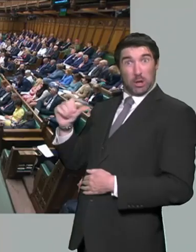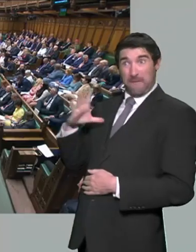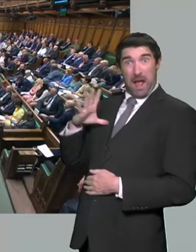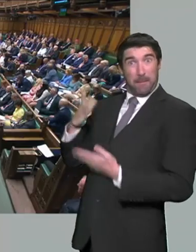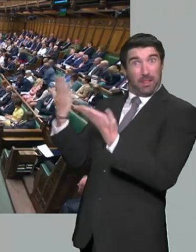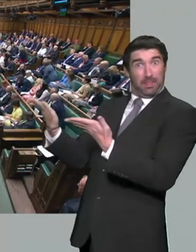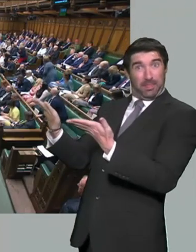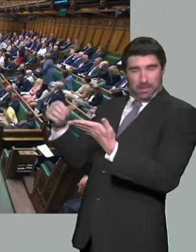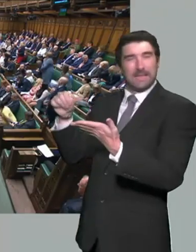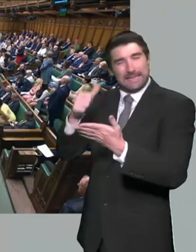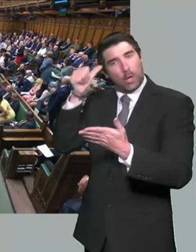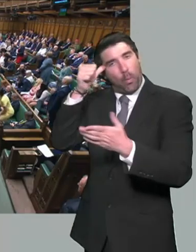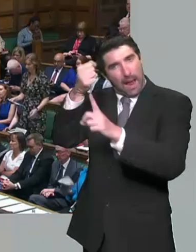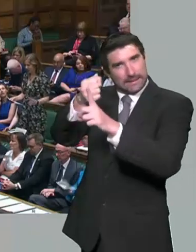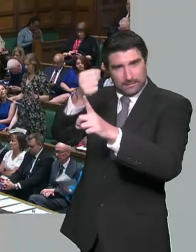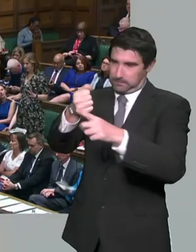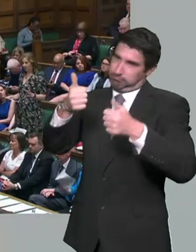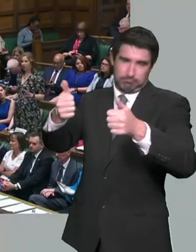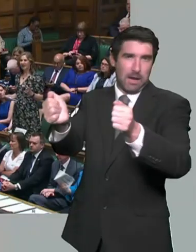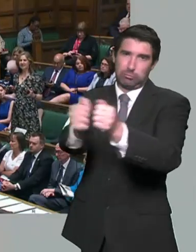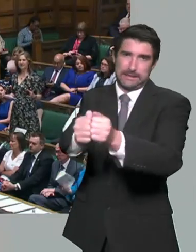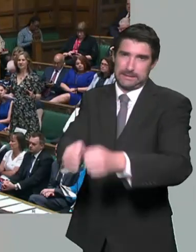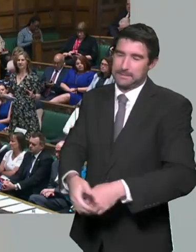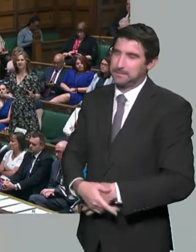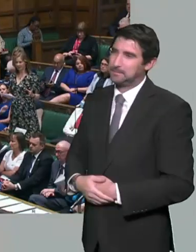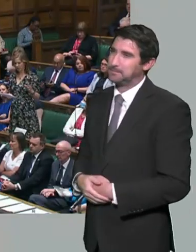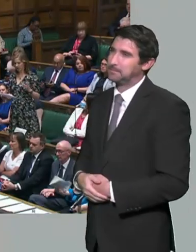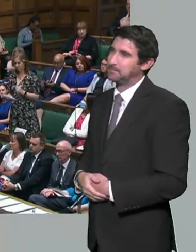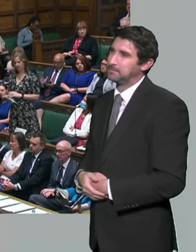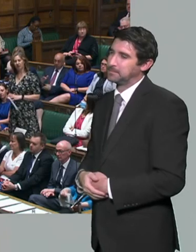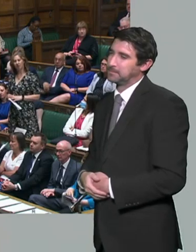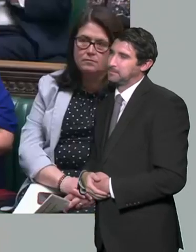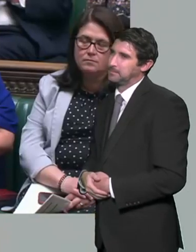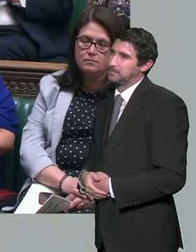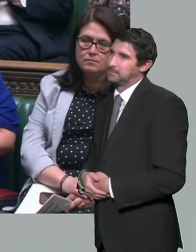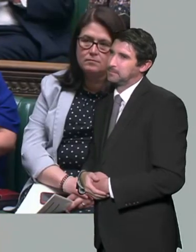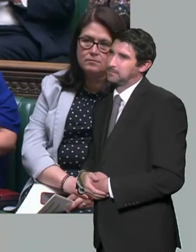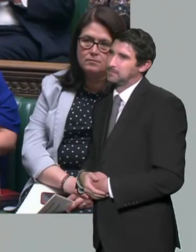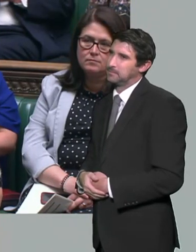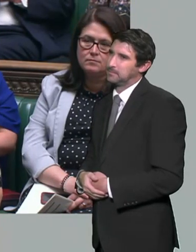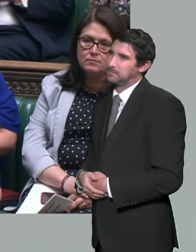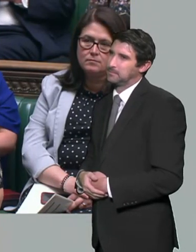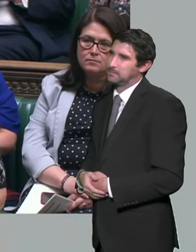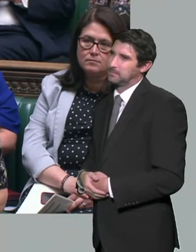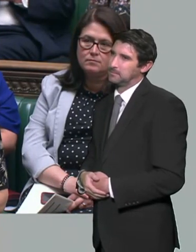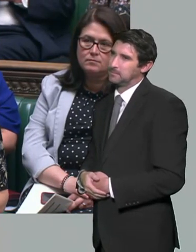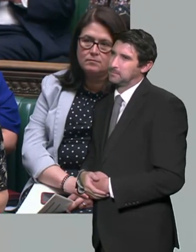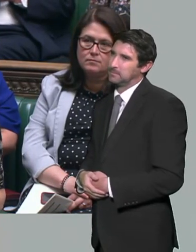Anna McMorrin (Cardiff North) (Lab) Q7. Mr Speaker,“Why is it that the worst people often rise to the highest office and